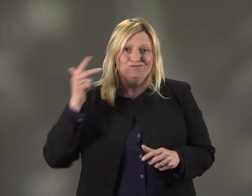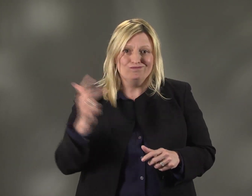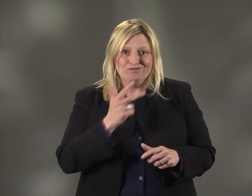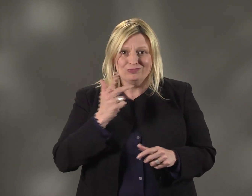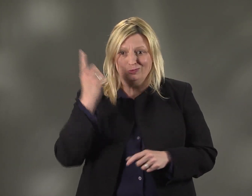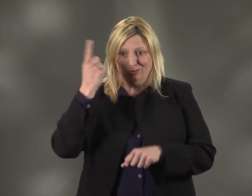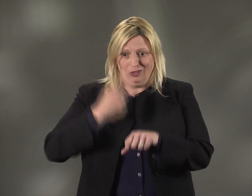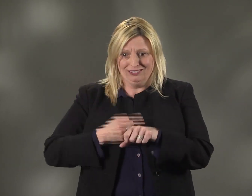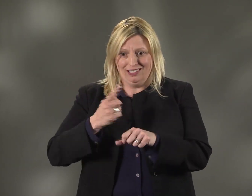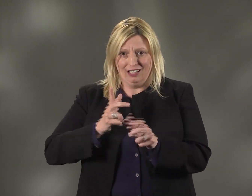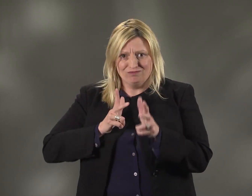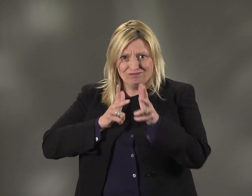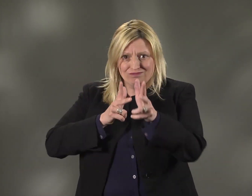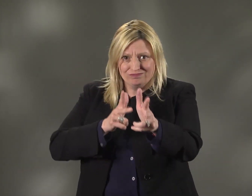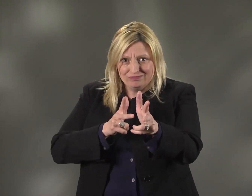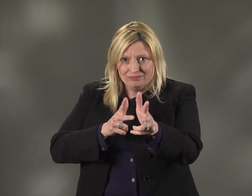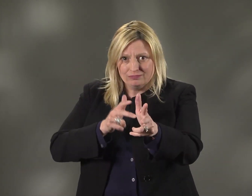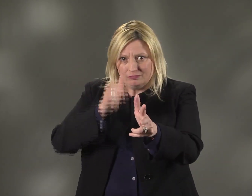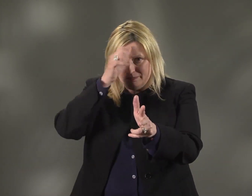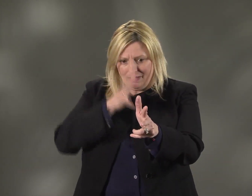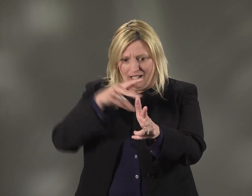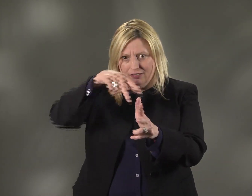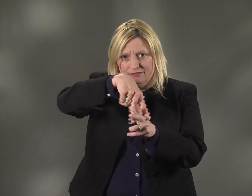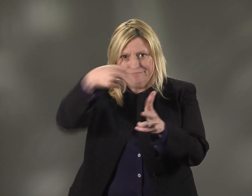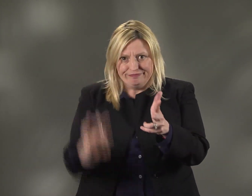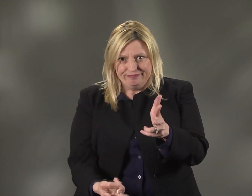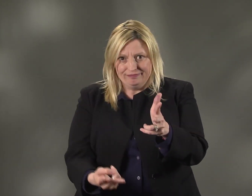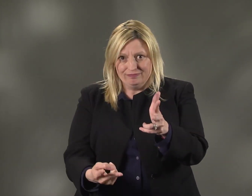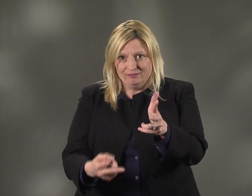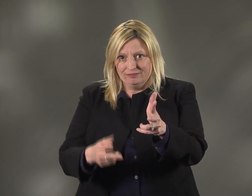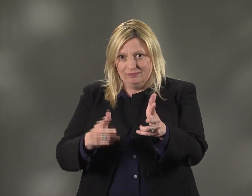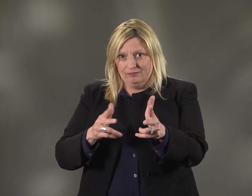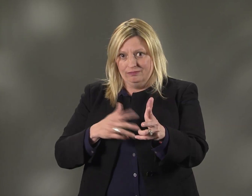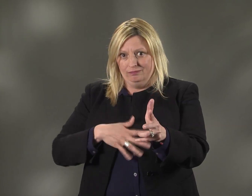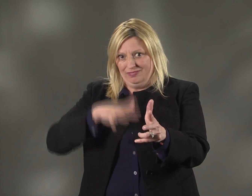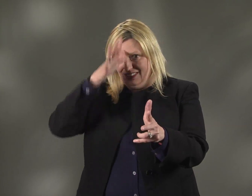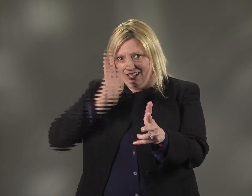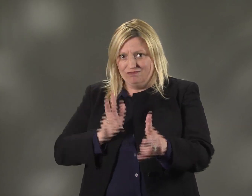and, one time, a biker riding in front of him fell off his bike